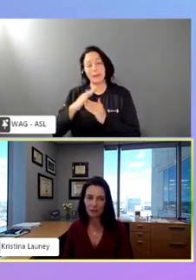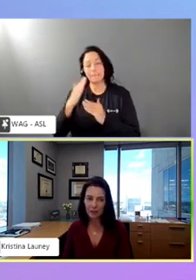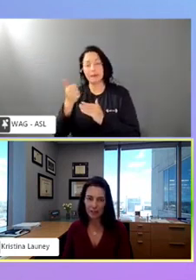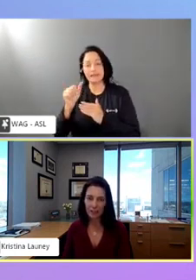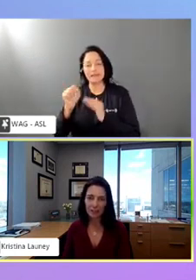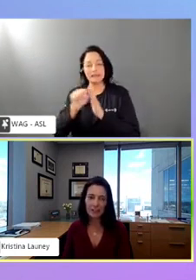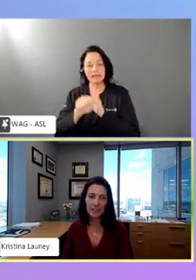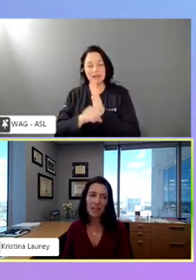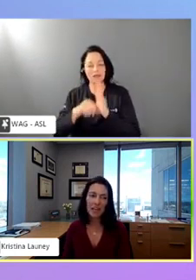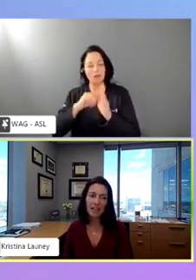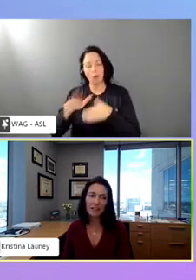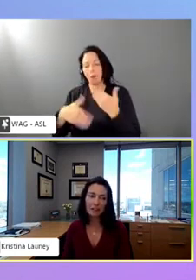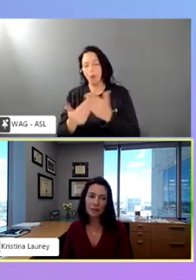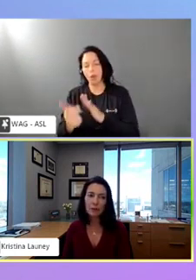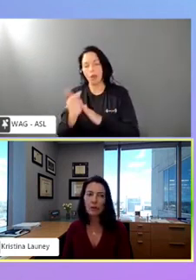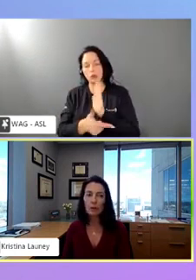next we are talking about the